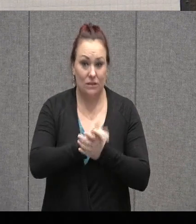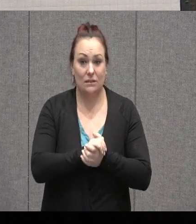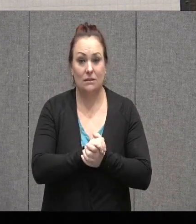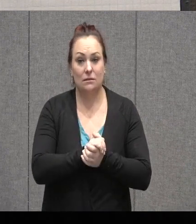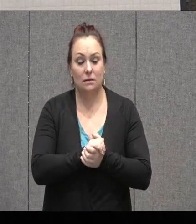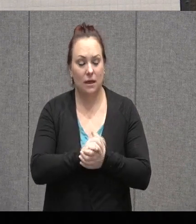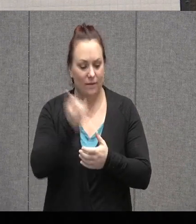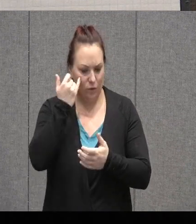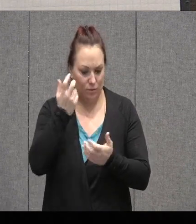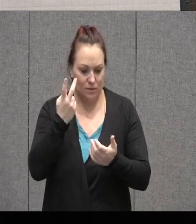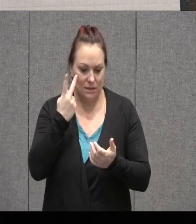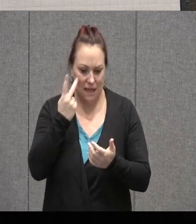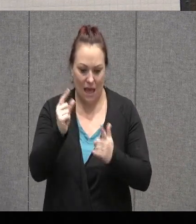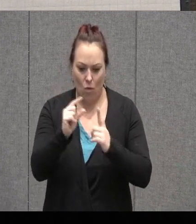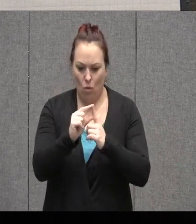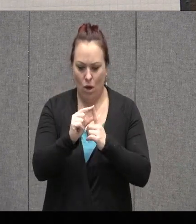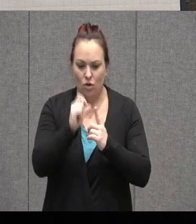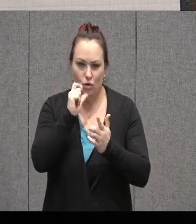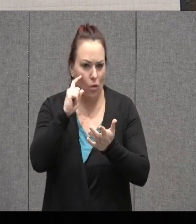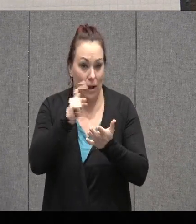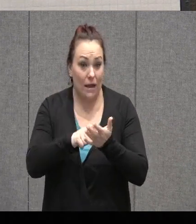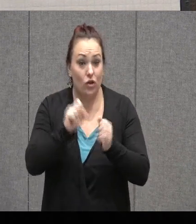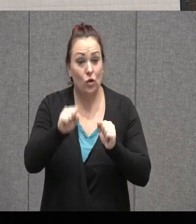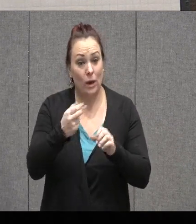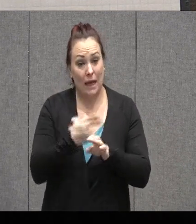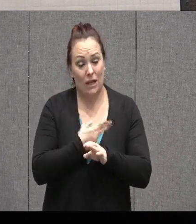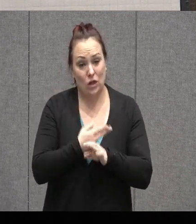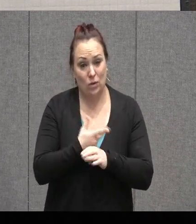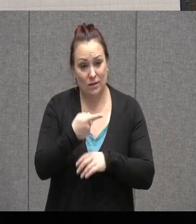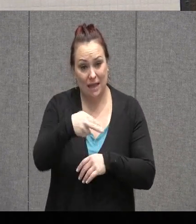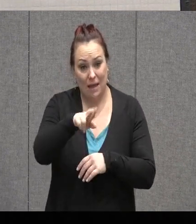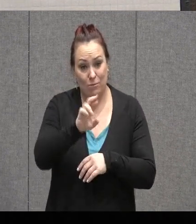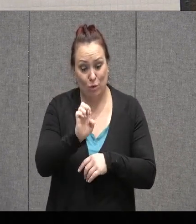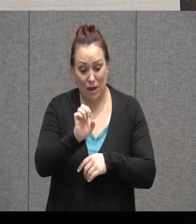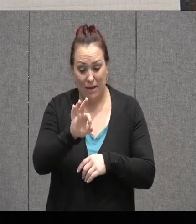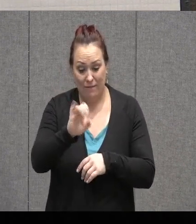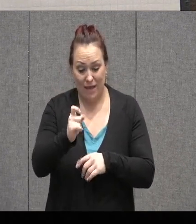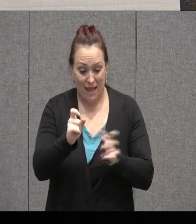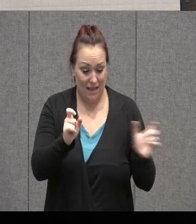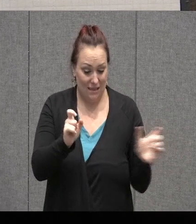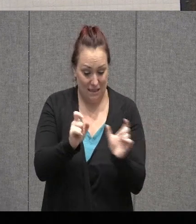you can use it to help figure out what it means and maybe help you read it.